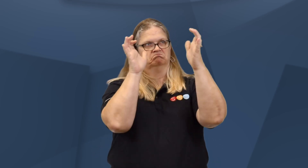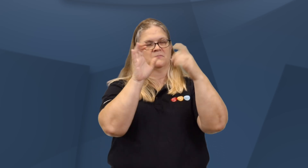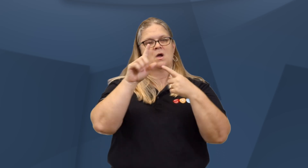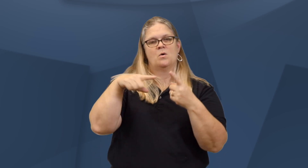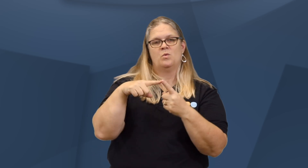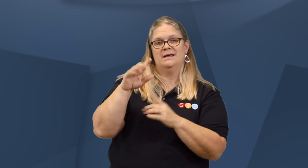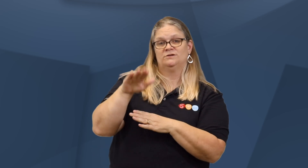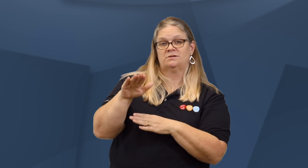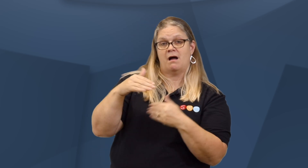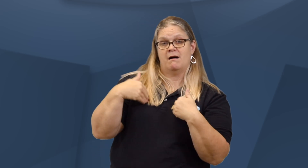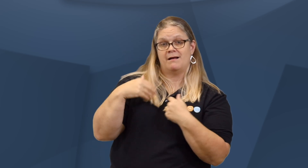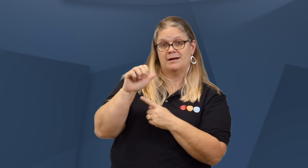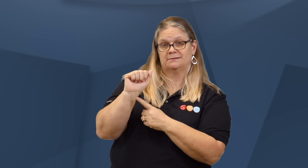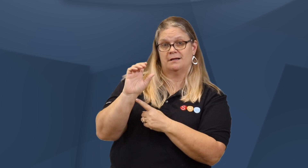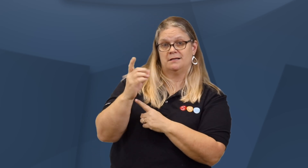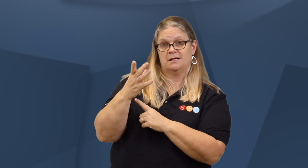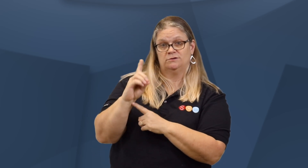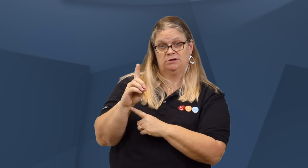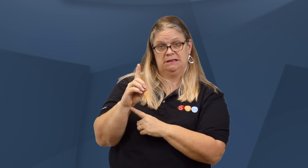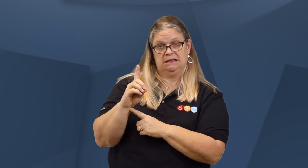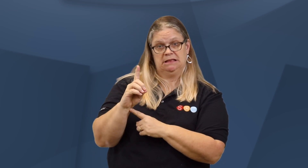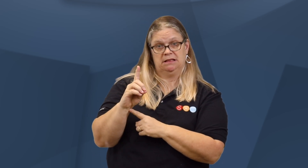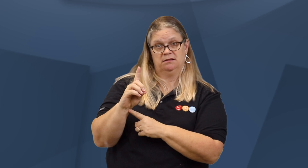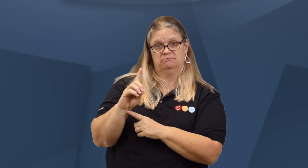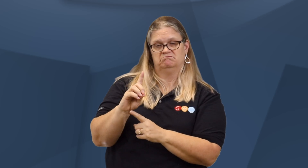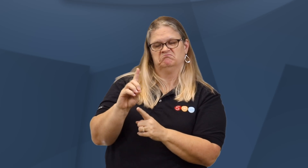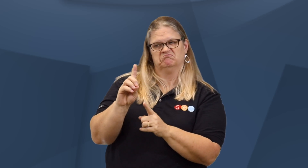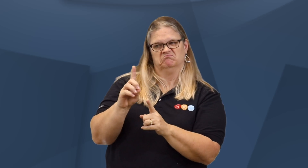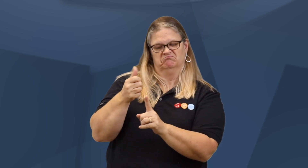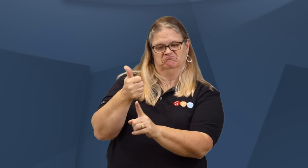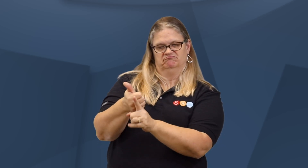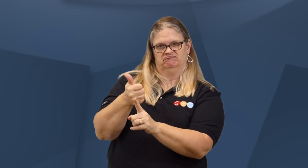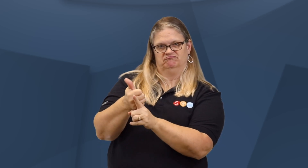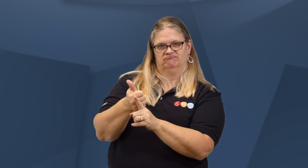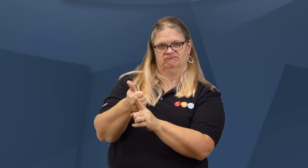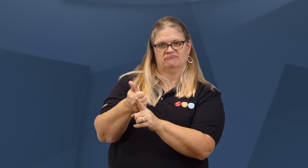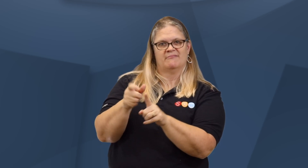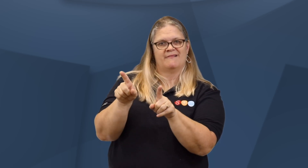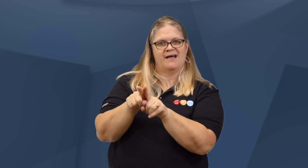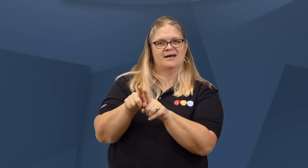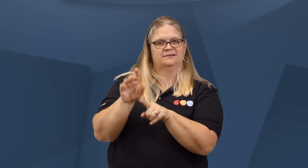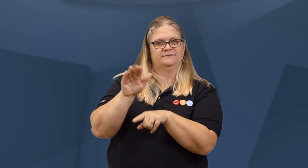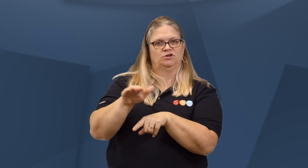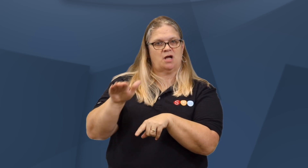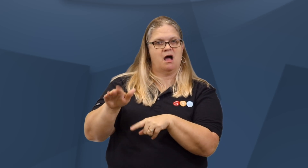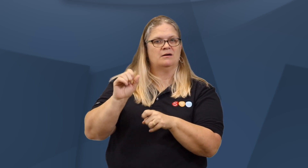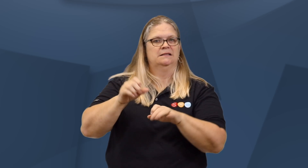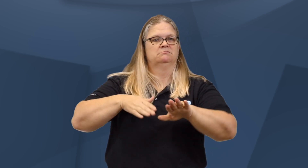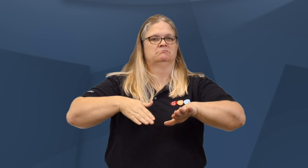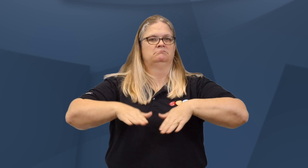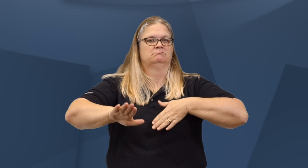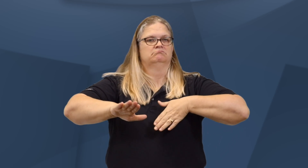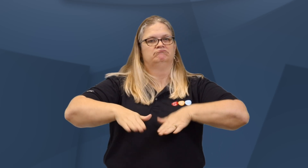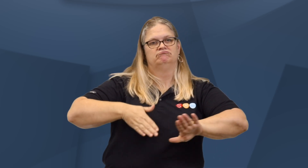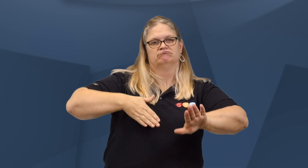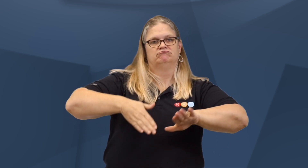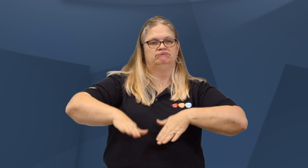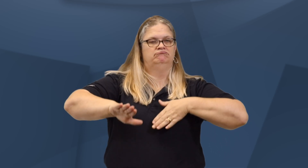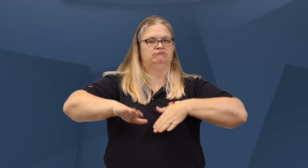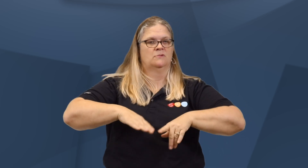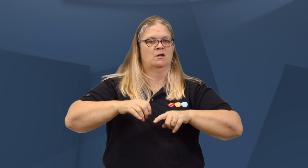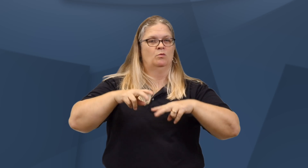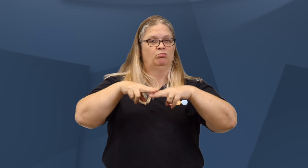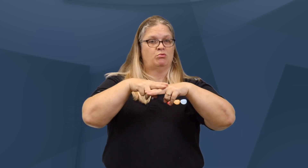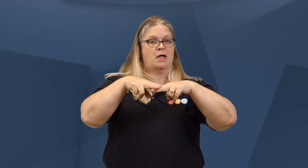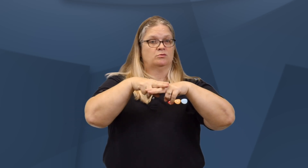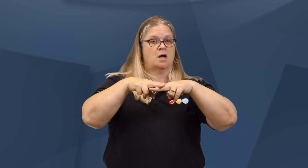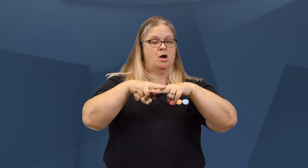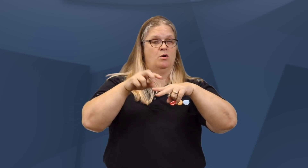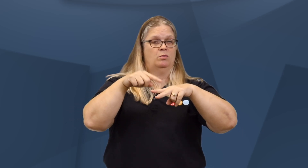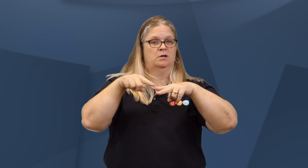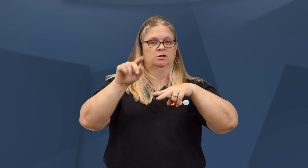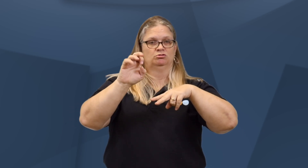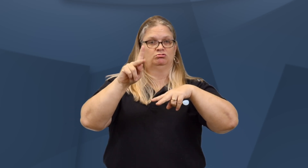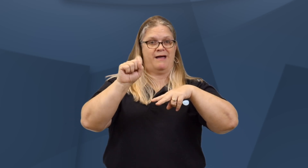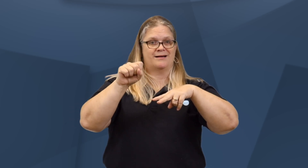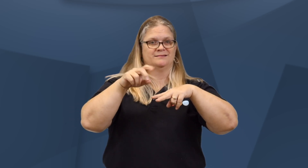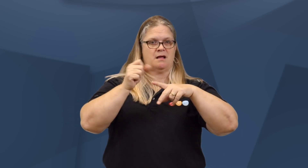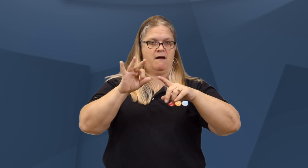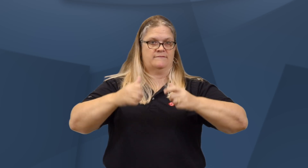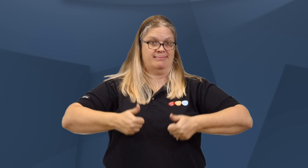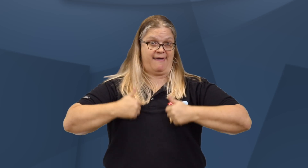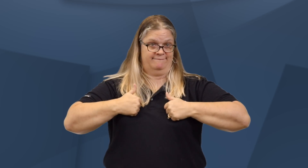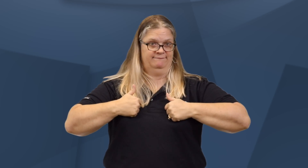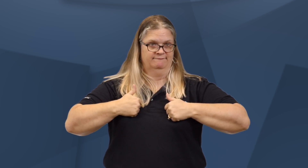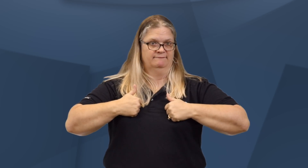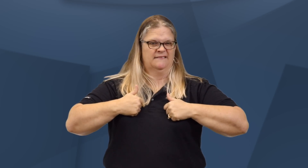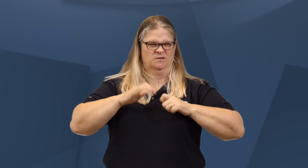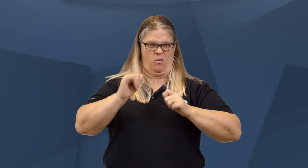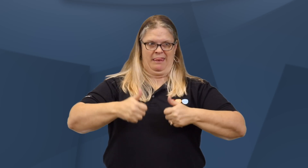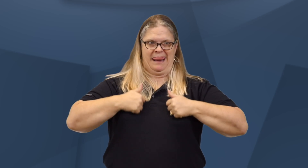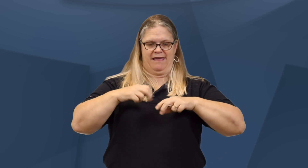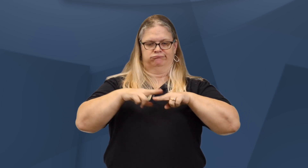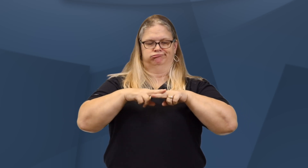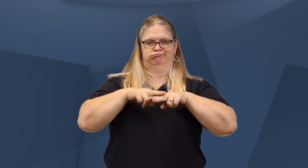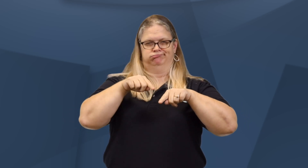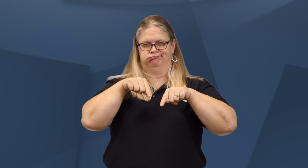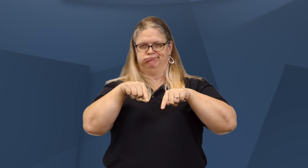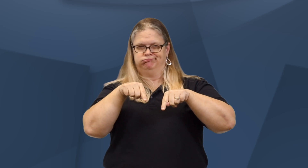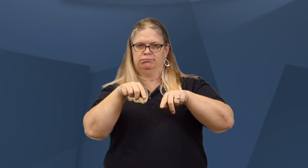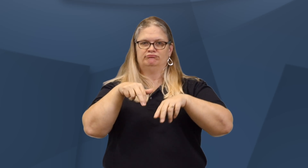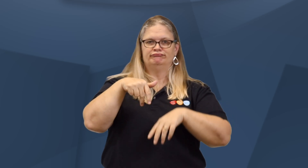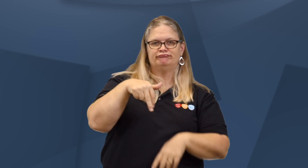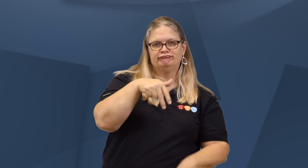When a child has ADHD, it's as if the child is walking down the railroad tracks of life.